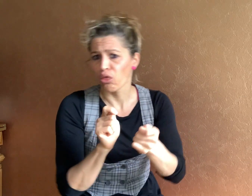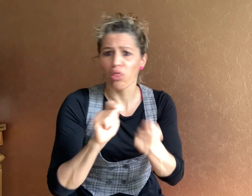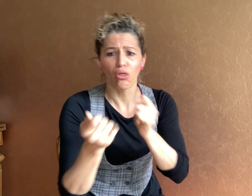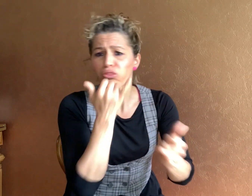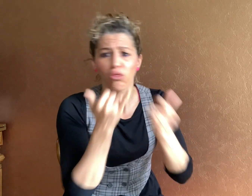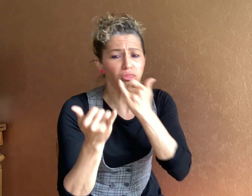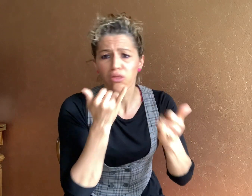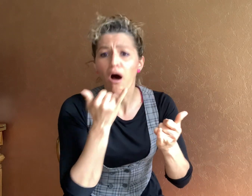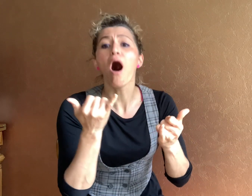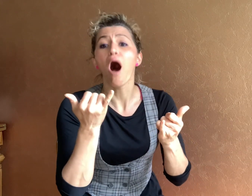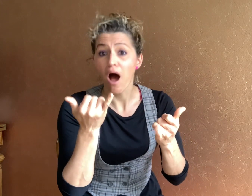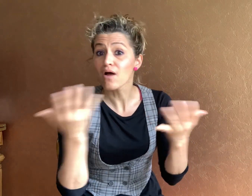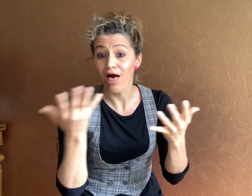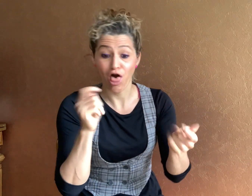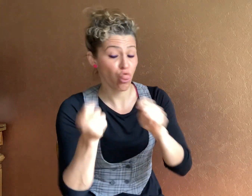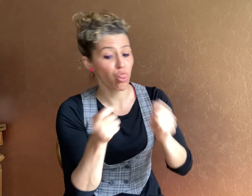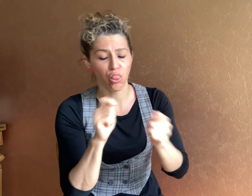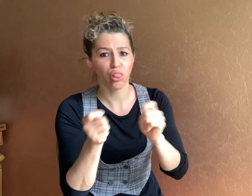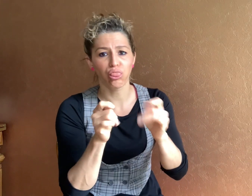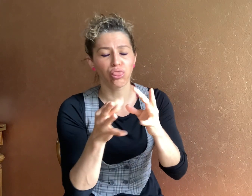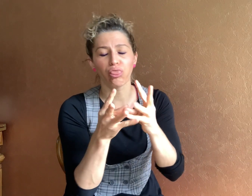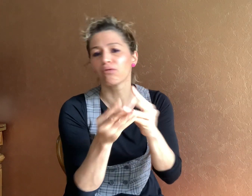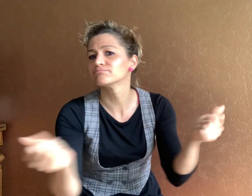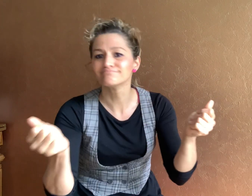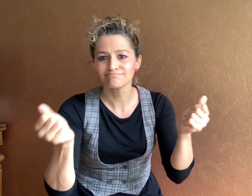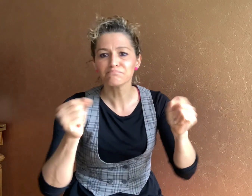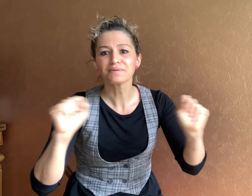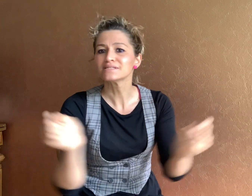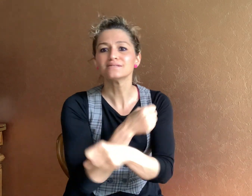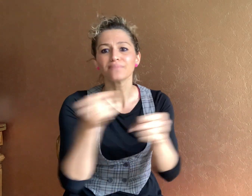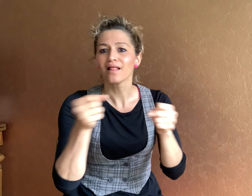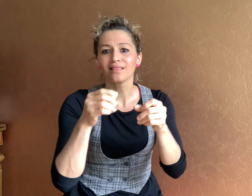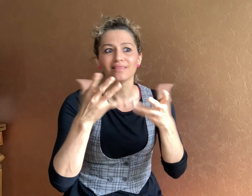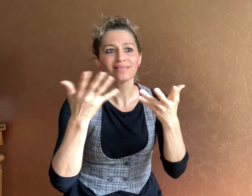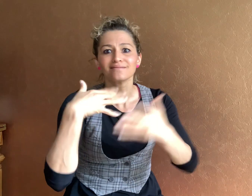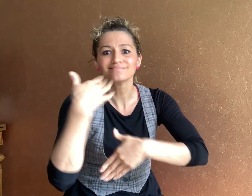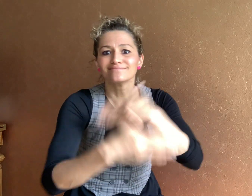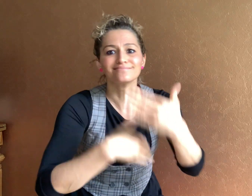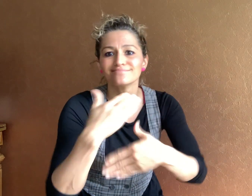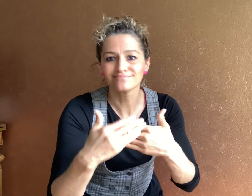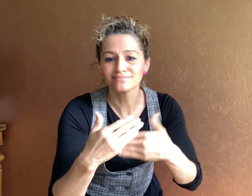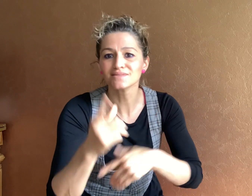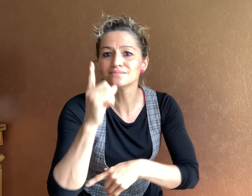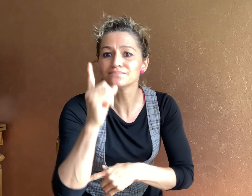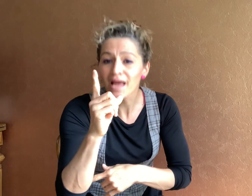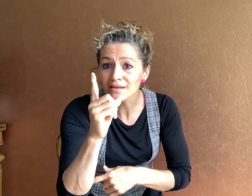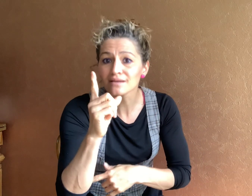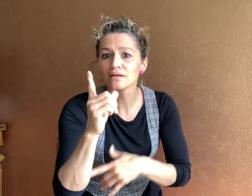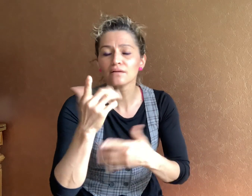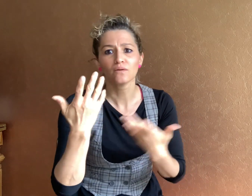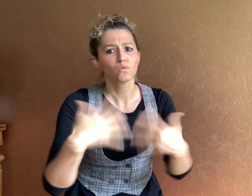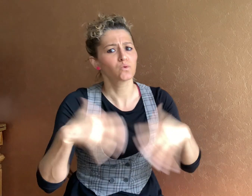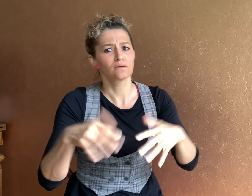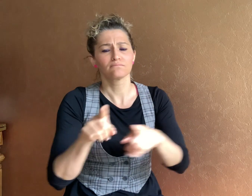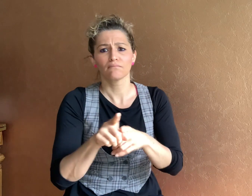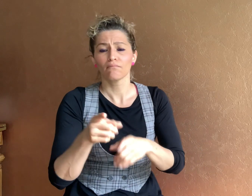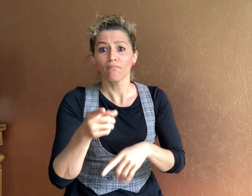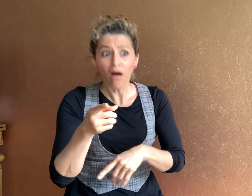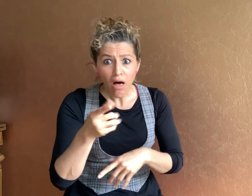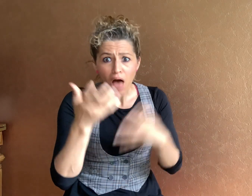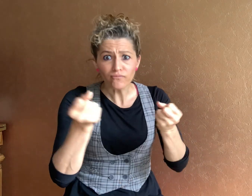do not thrive or survive. It is very rare for a virus